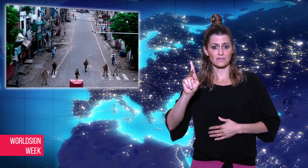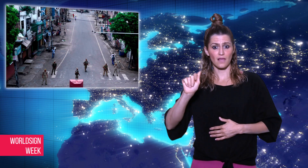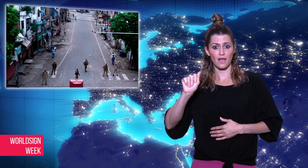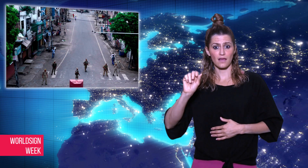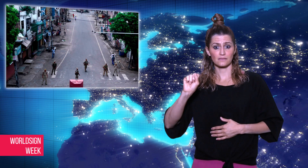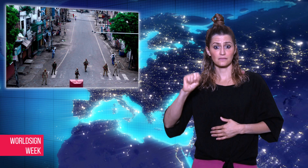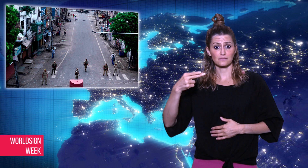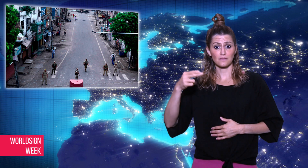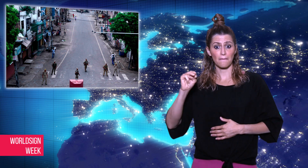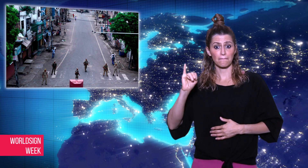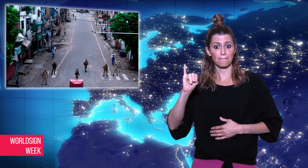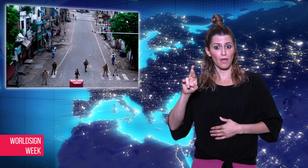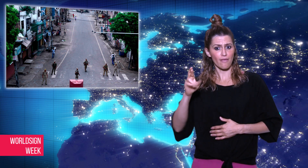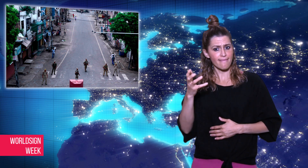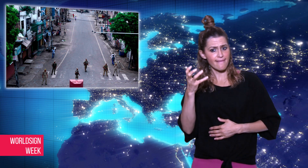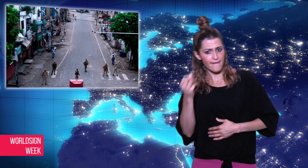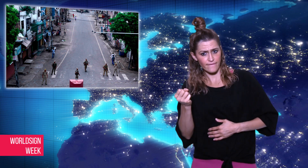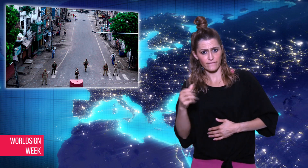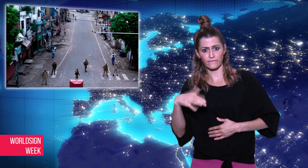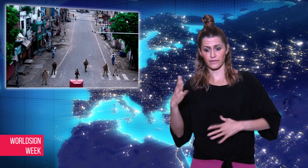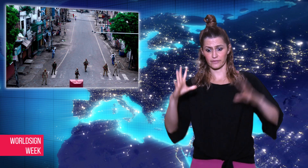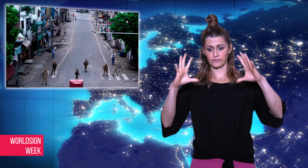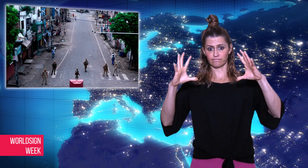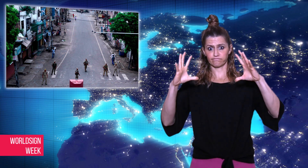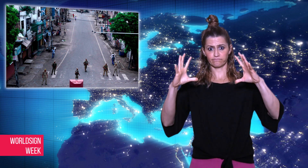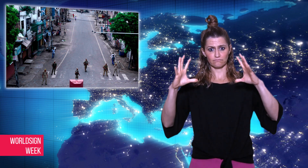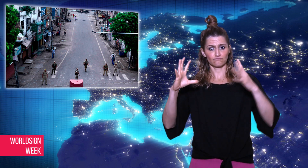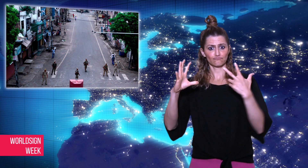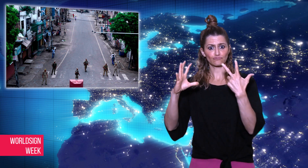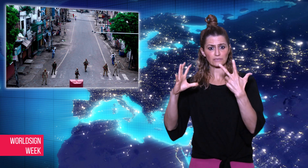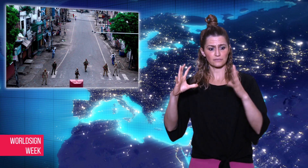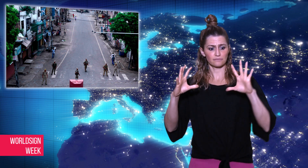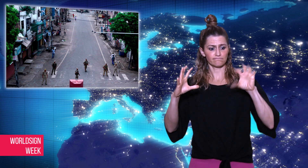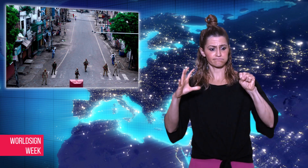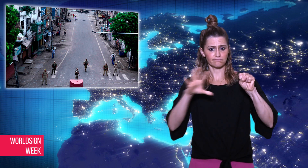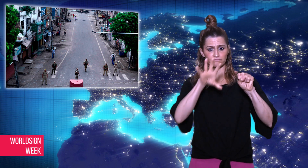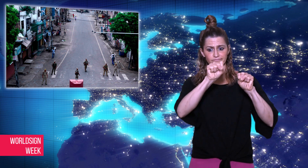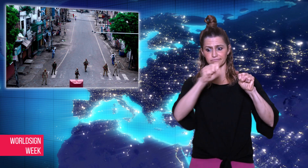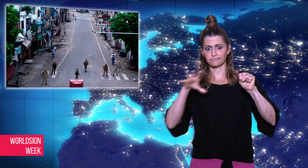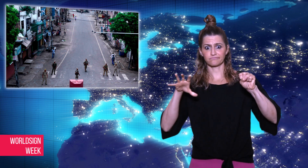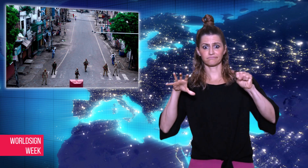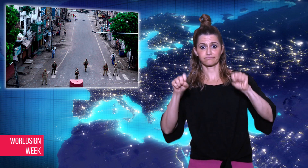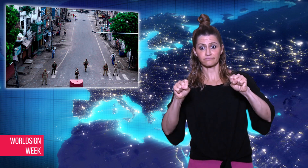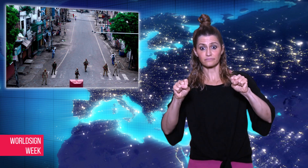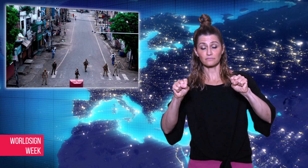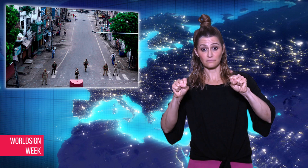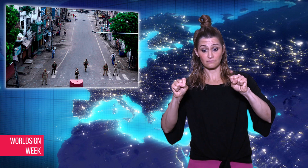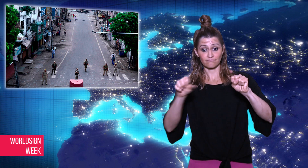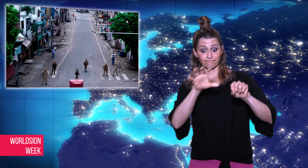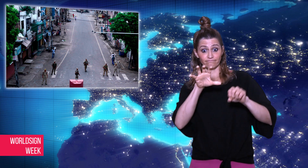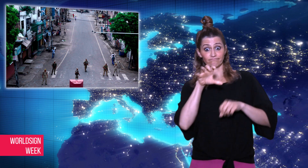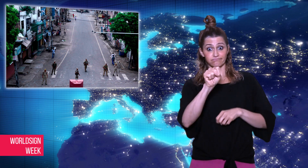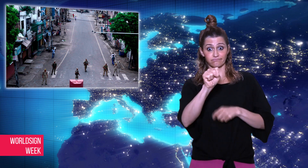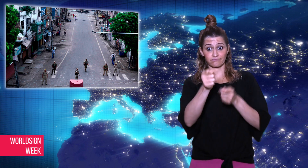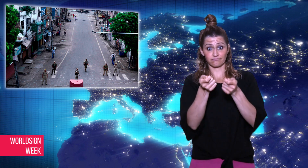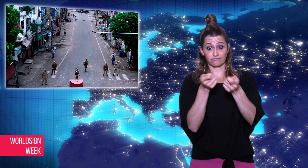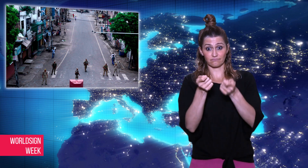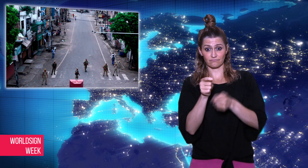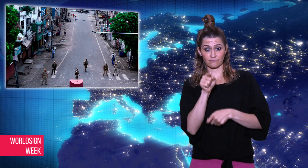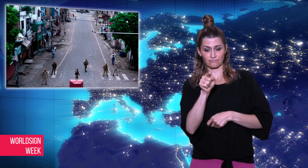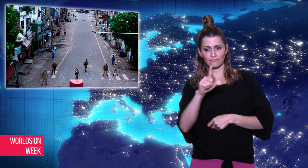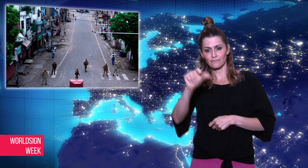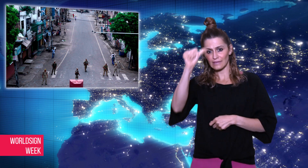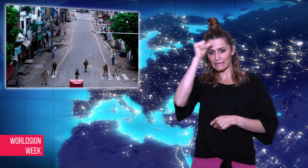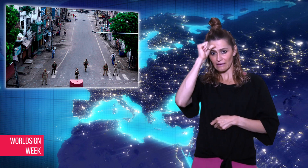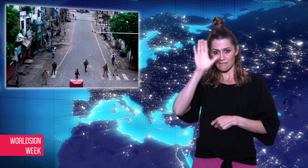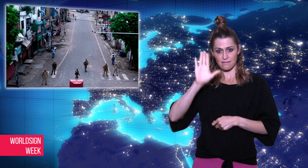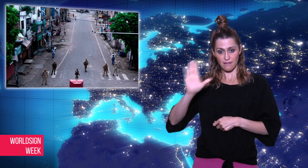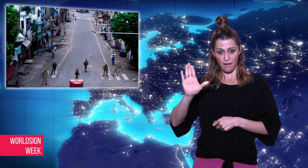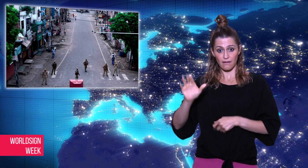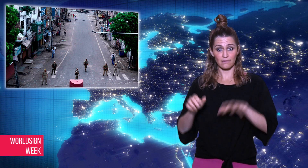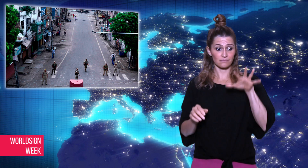One territory is controlled by India, the second one